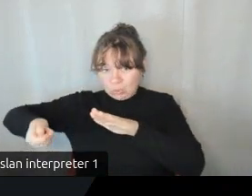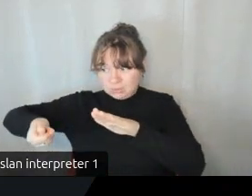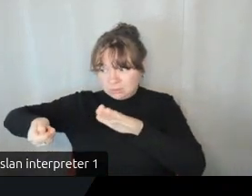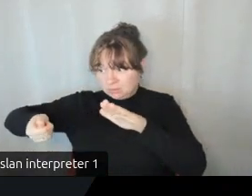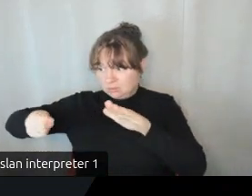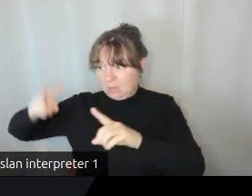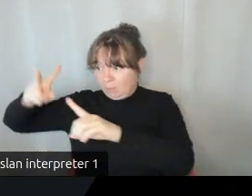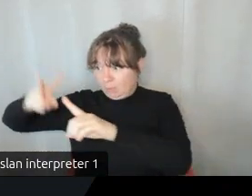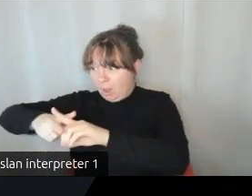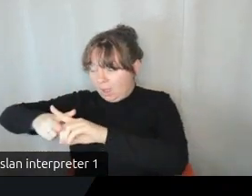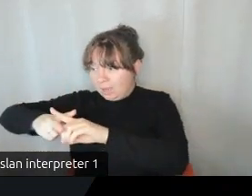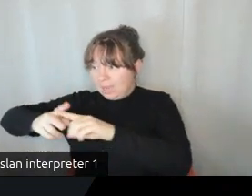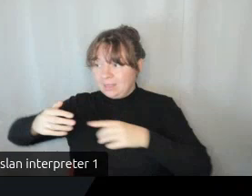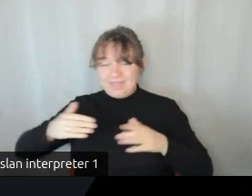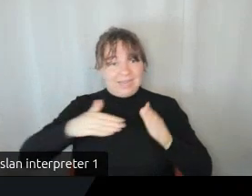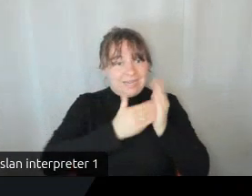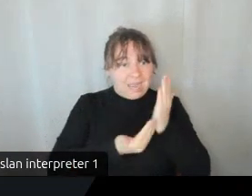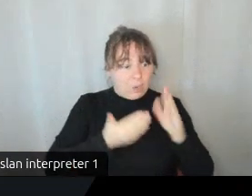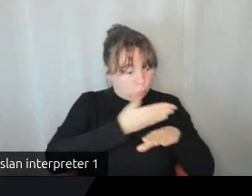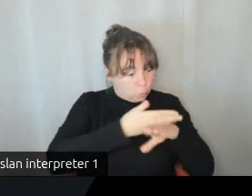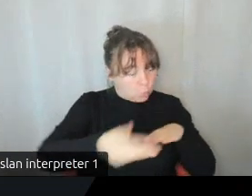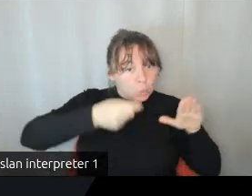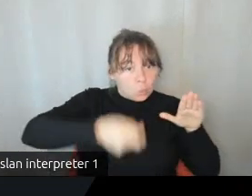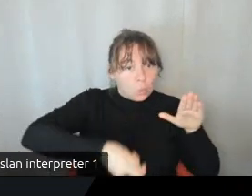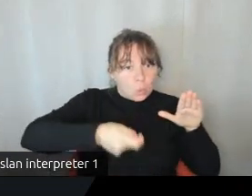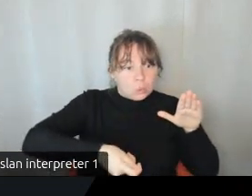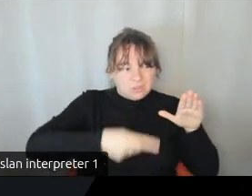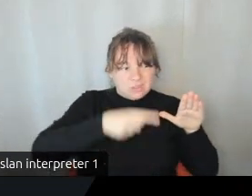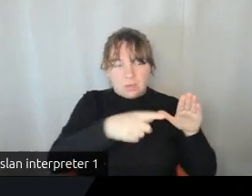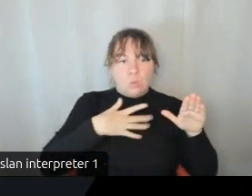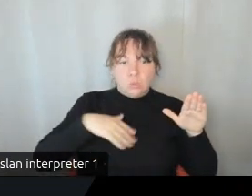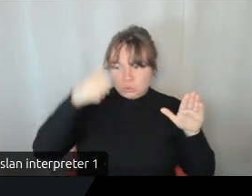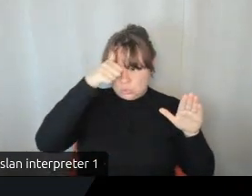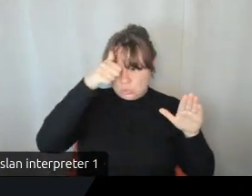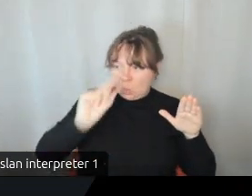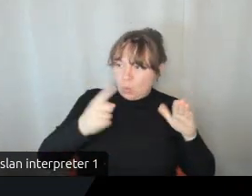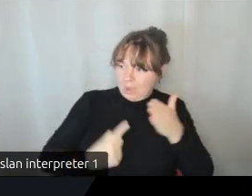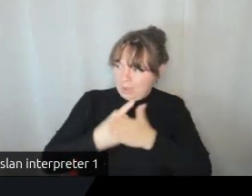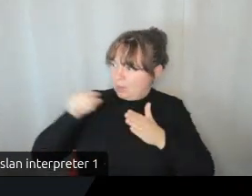that file just yet. They will also want to know if anything has happened in family court and see